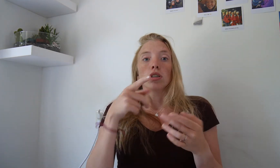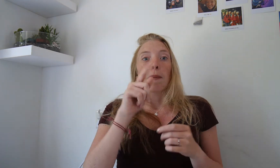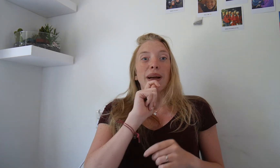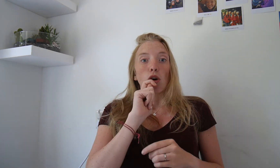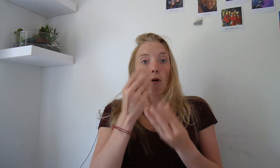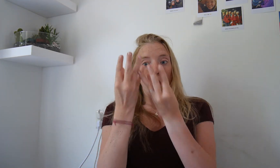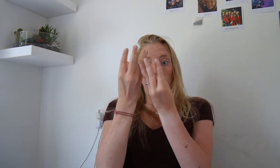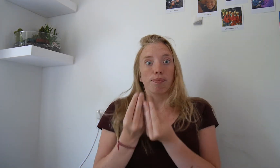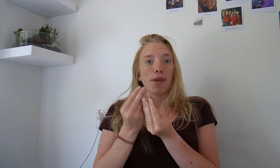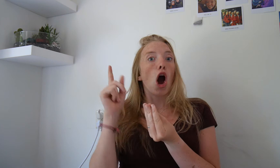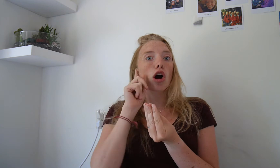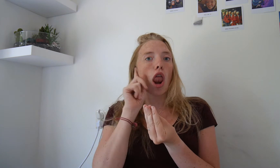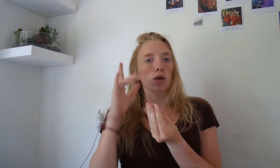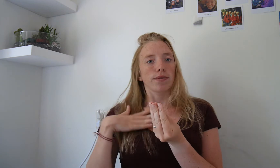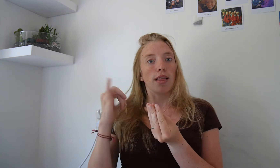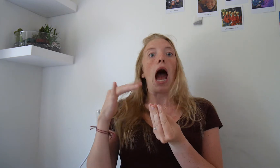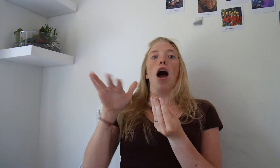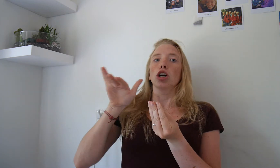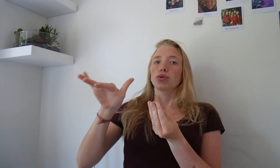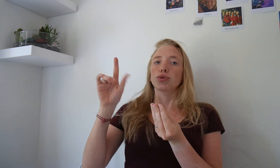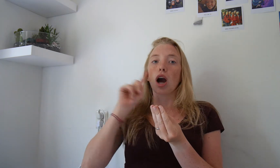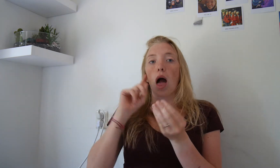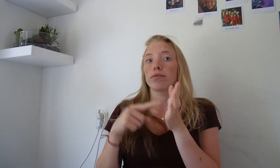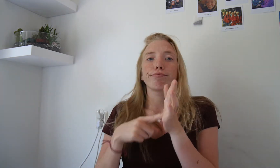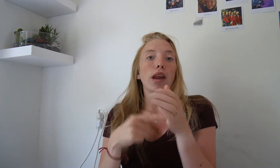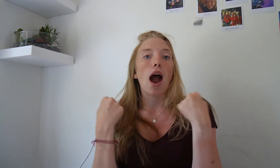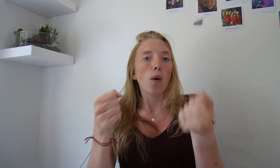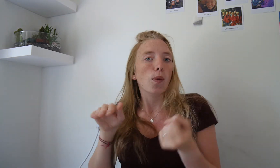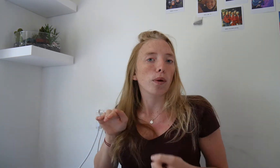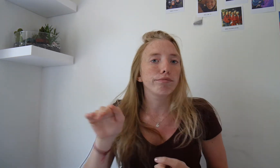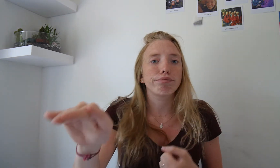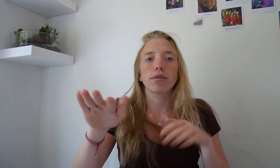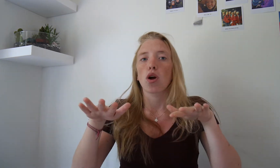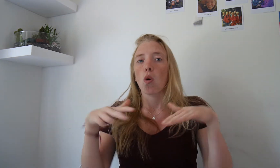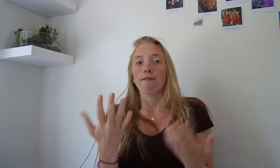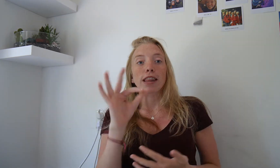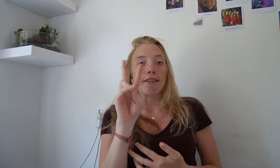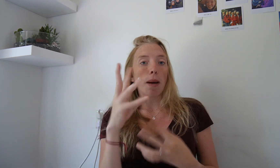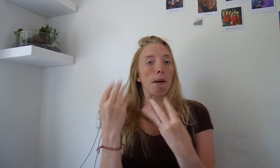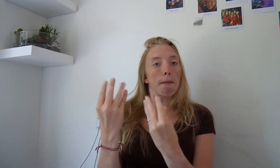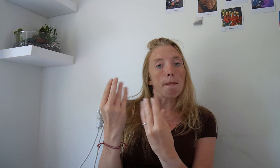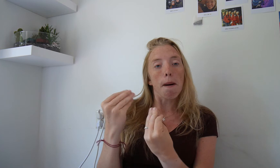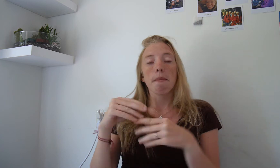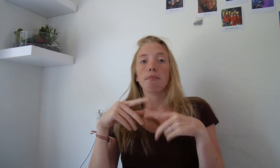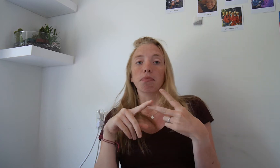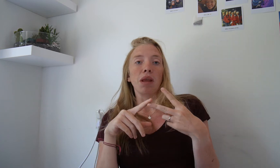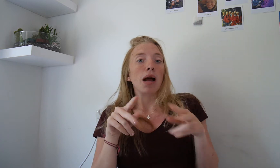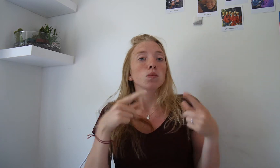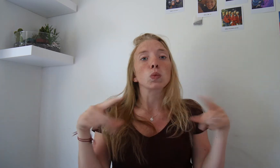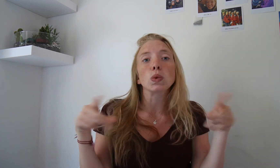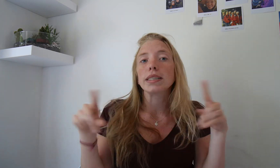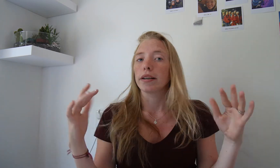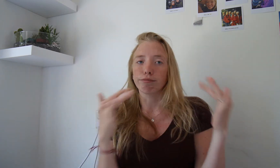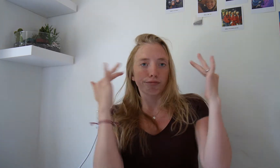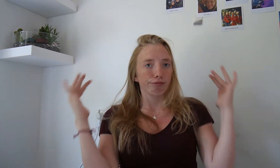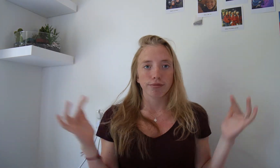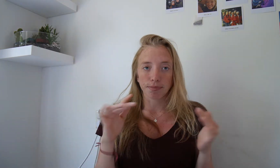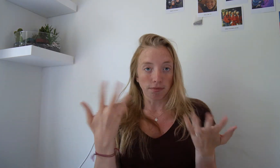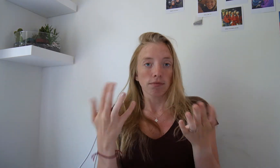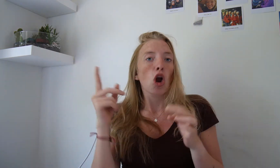The microphone picks up sounds, such as a car passing by, the TV or the music that is playing.